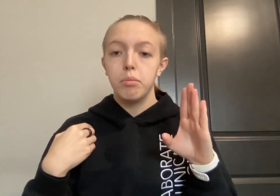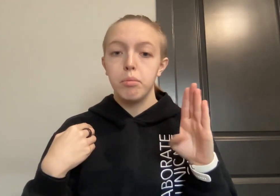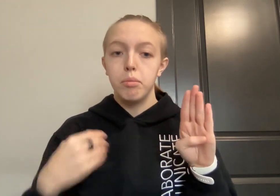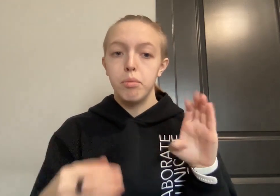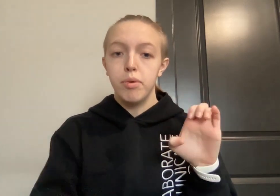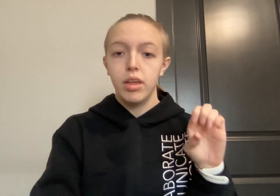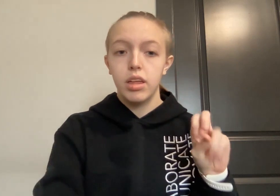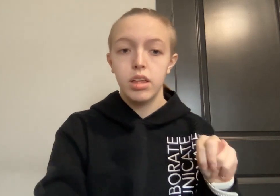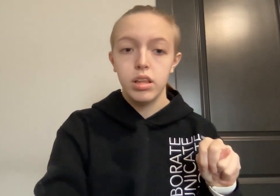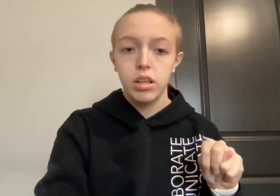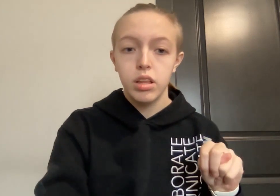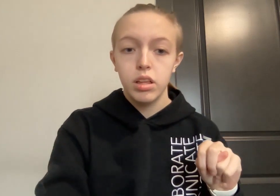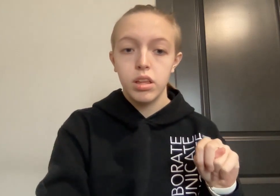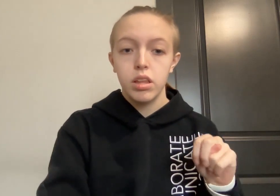seen as normal